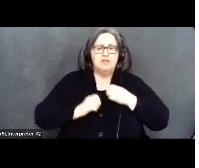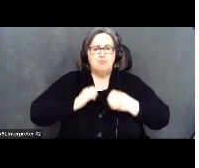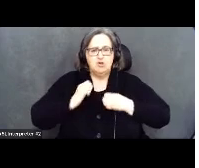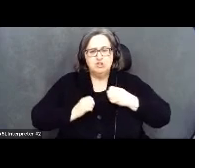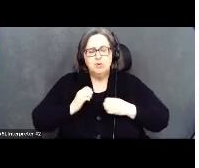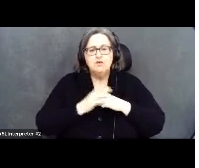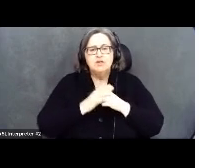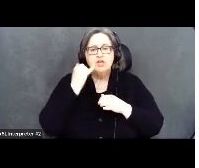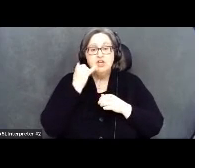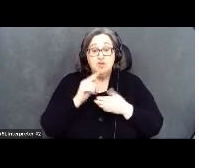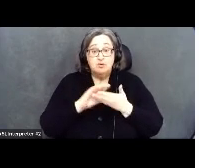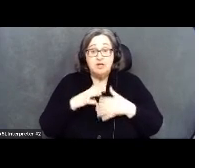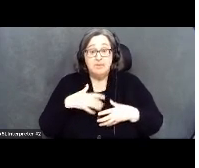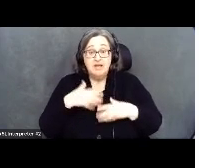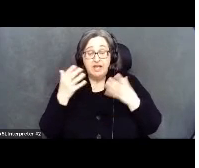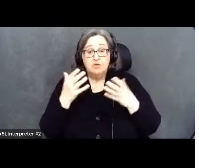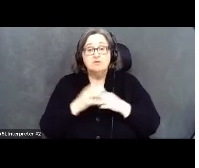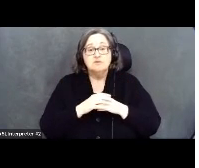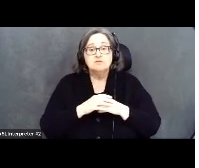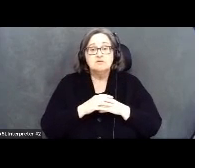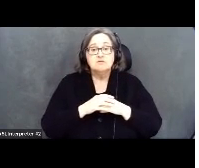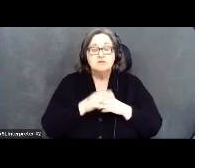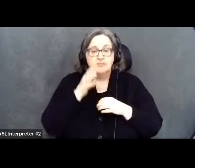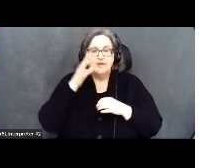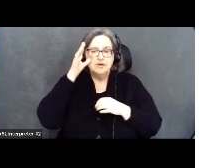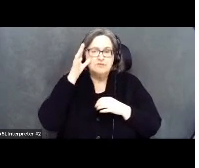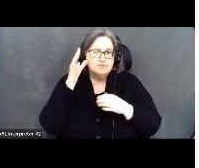If you get angry, like parents do, and you yell at your kid,